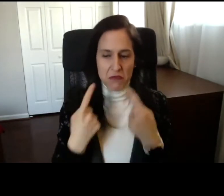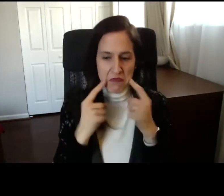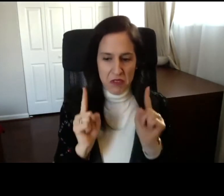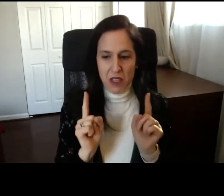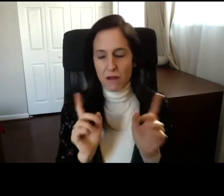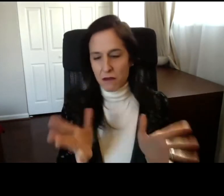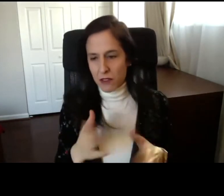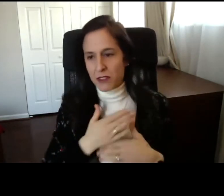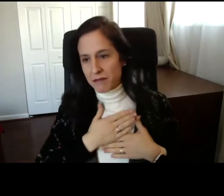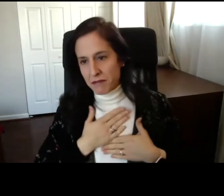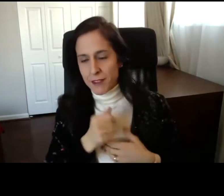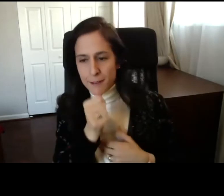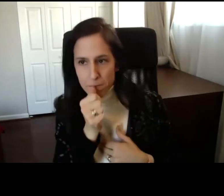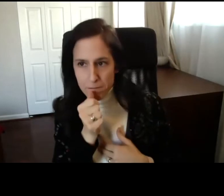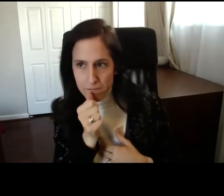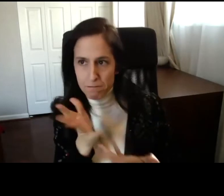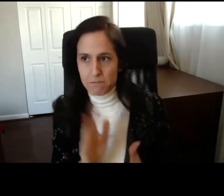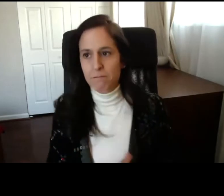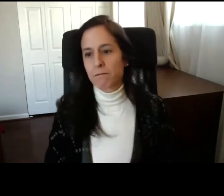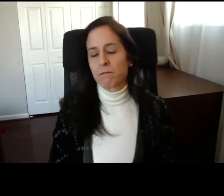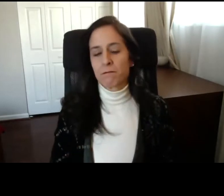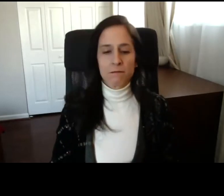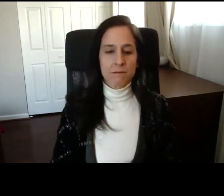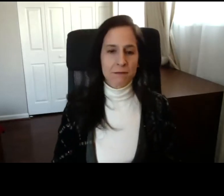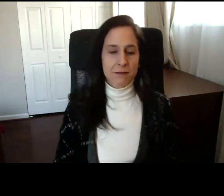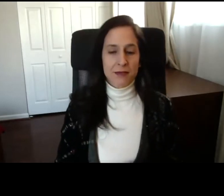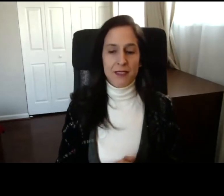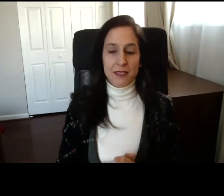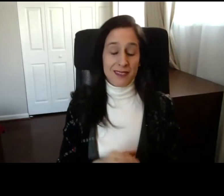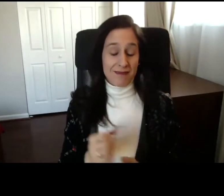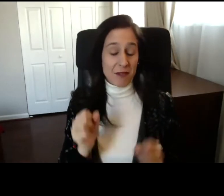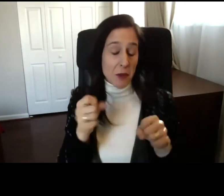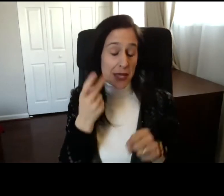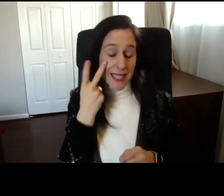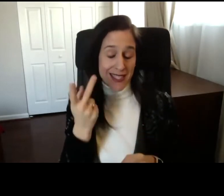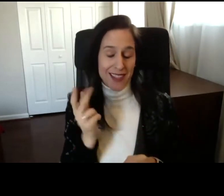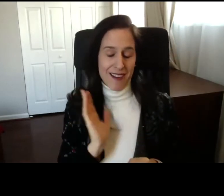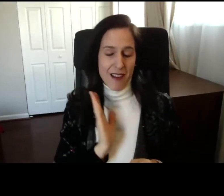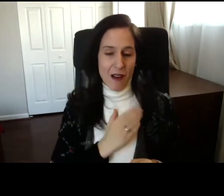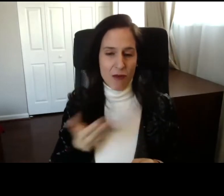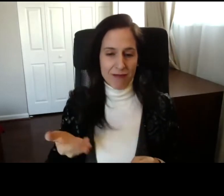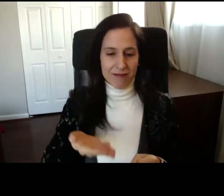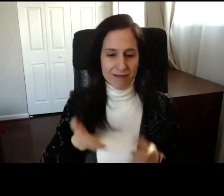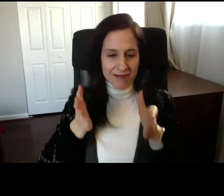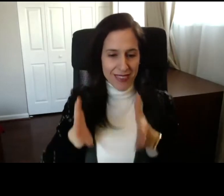and make sure that everyone's able to get in thank you for your patience